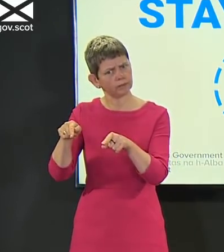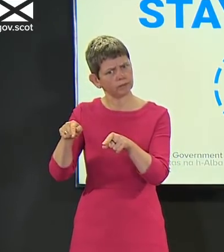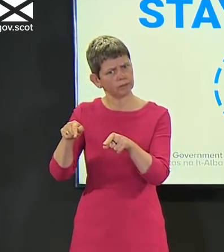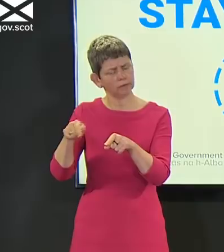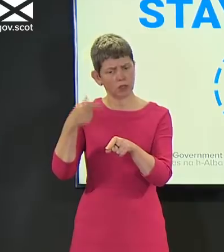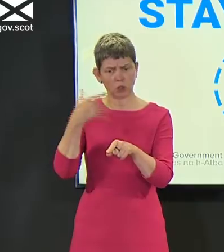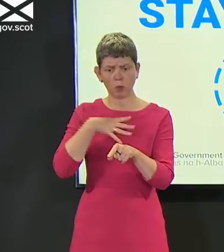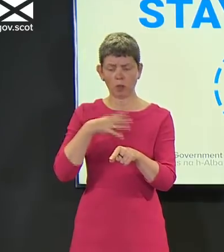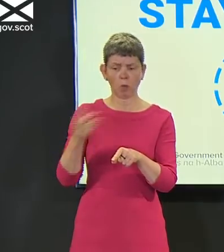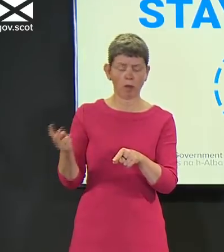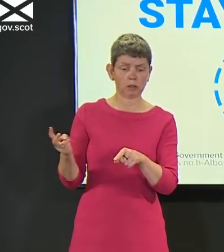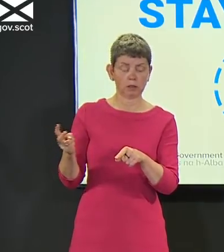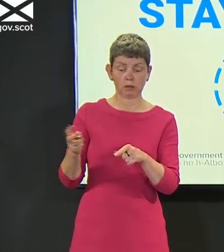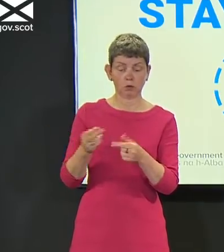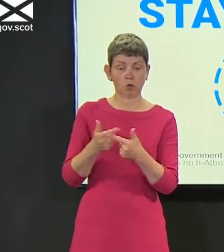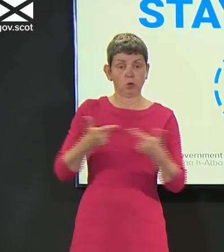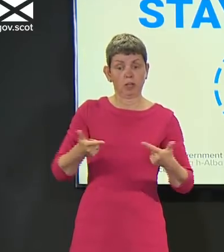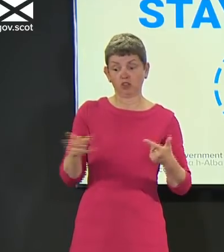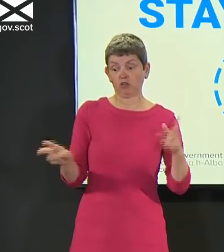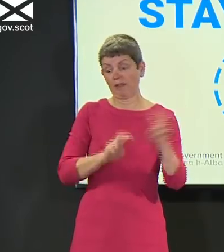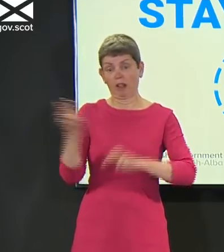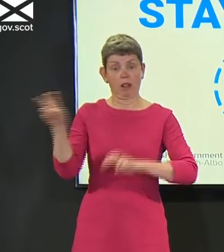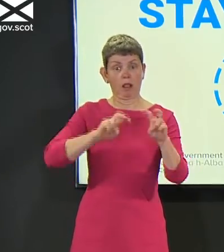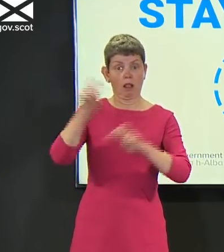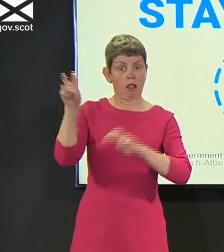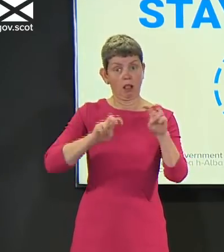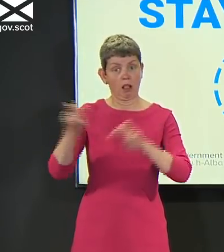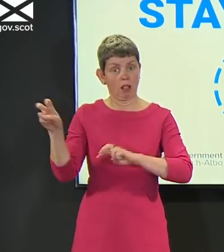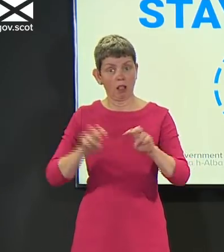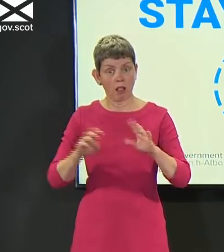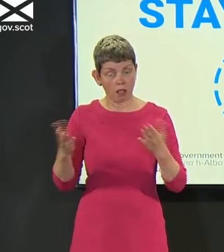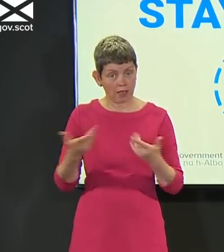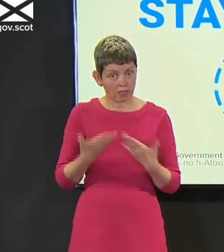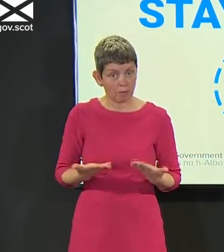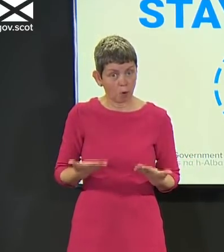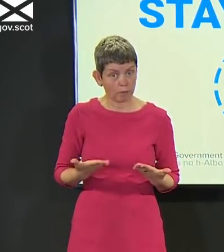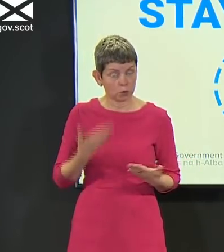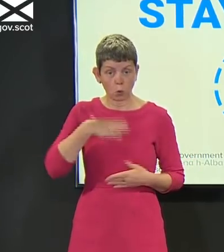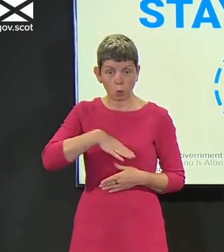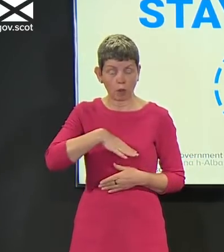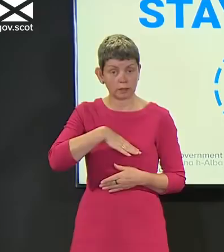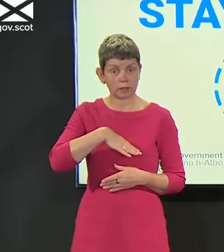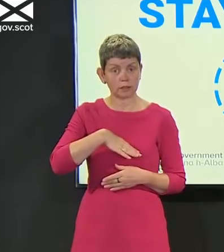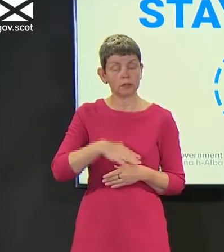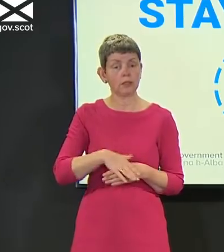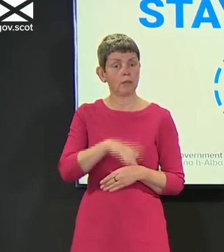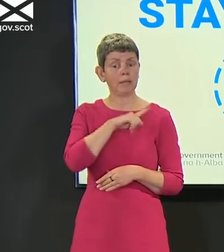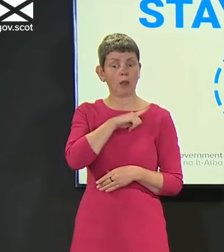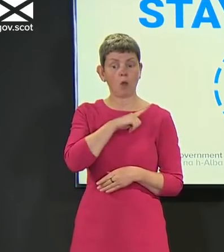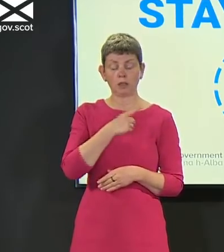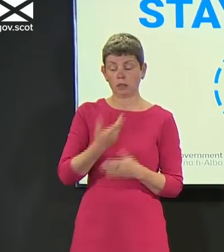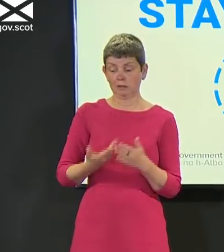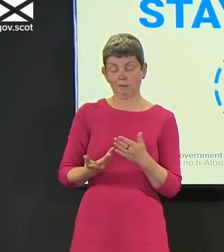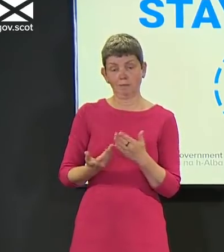traveling across the border going to pubs and potentially bringing the virus back so these are